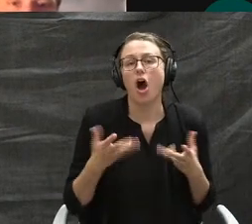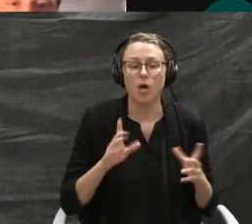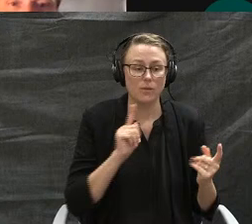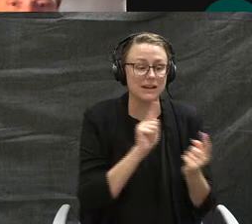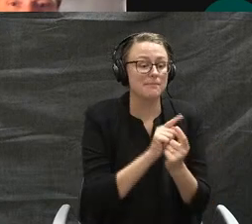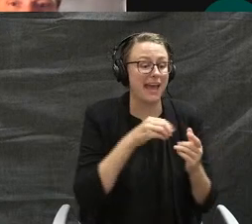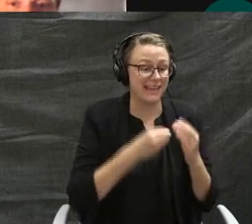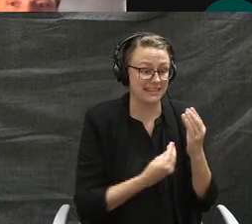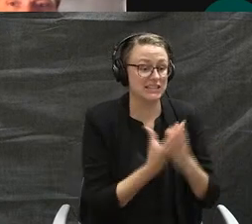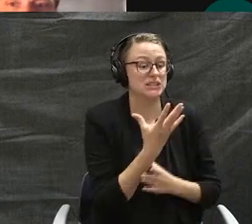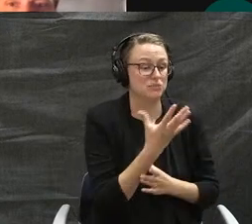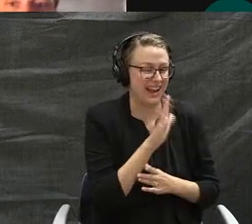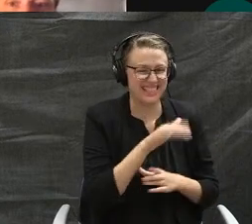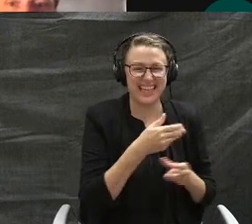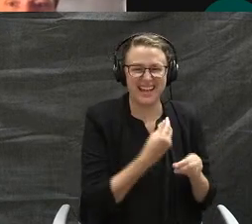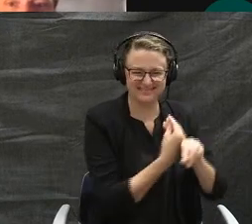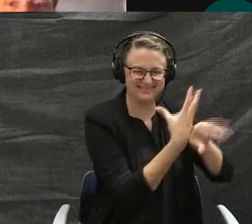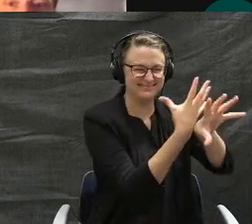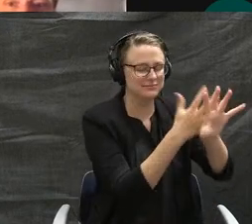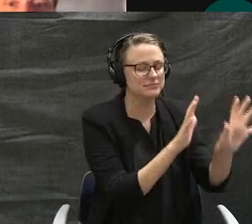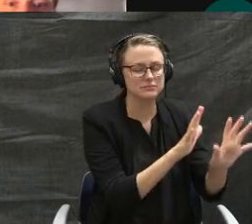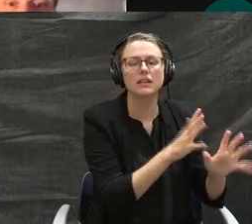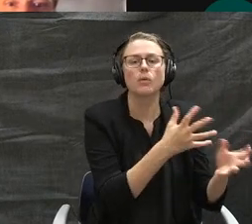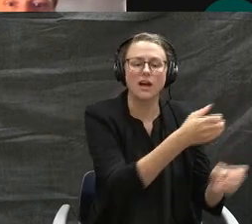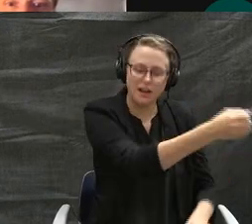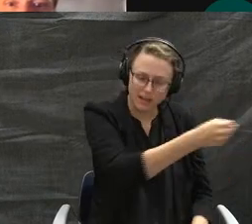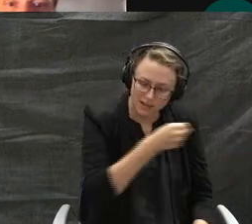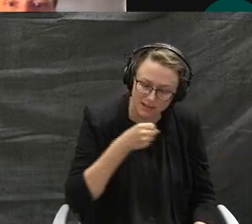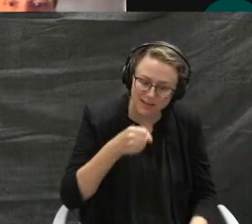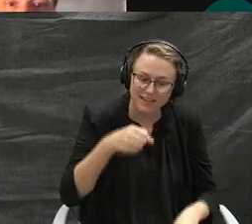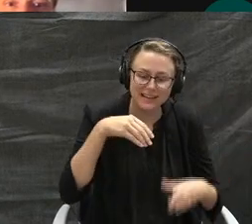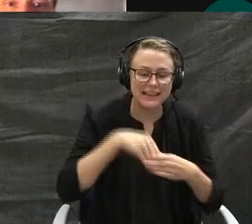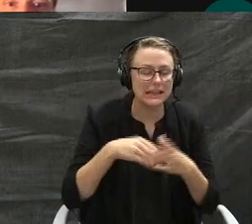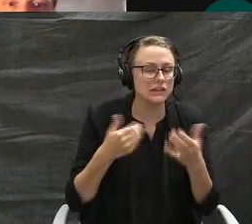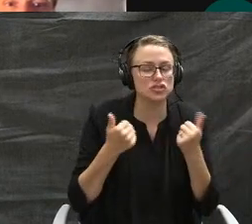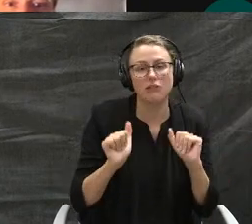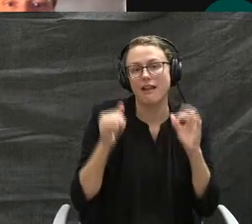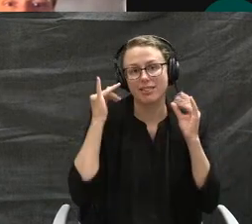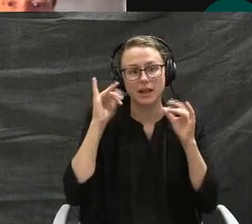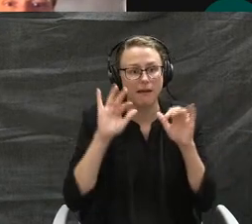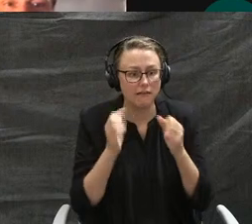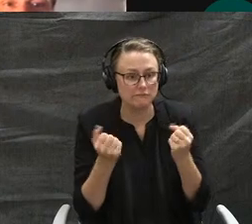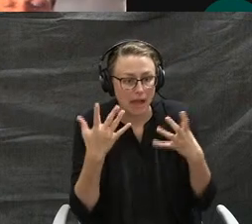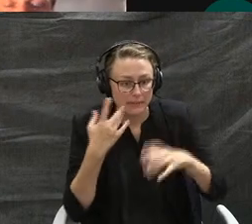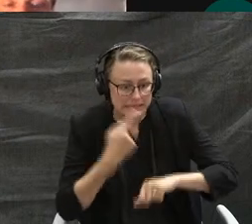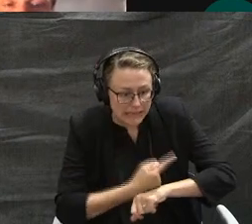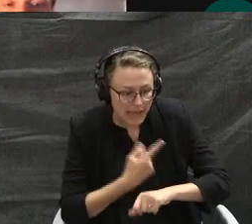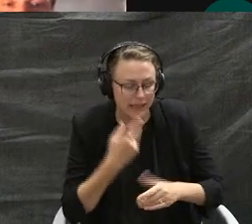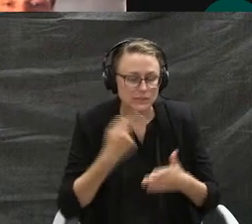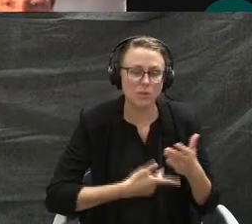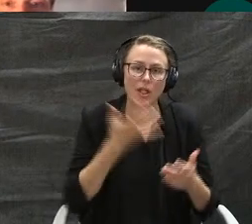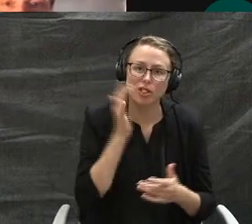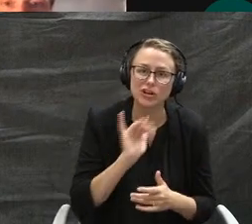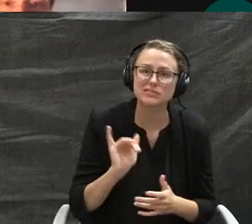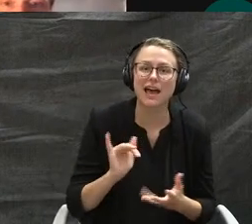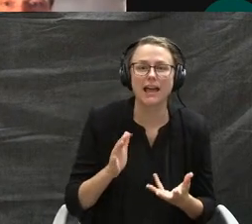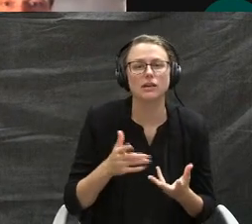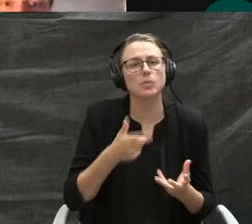right now. What that looks like, how many days would it take us to do that so that they have a strong start anew? All the